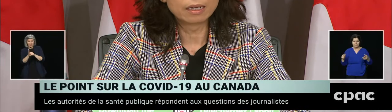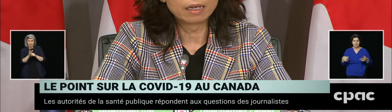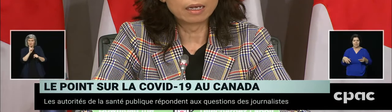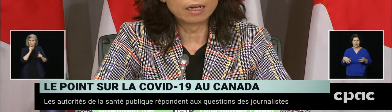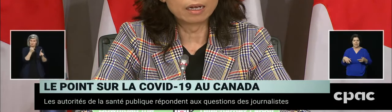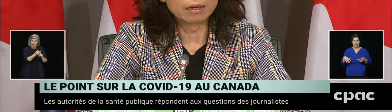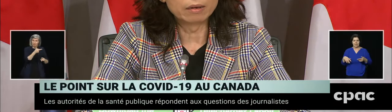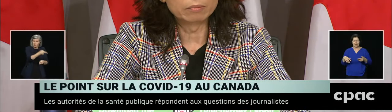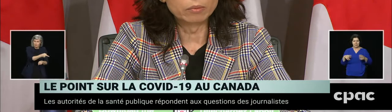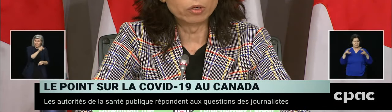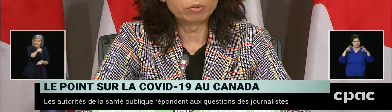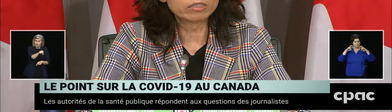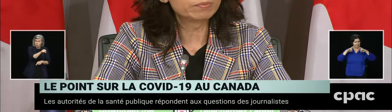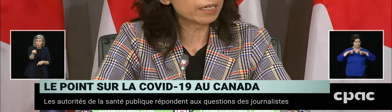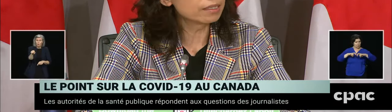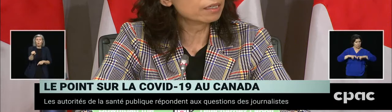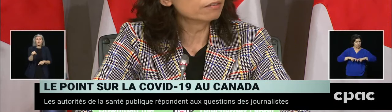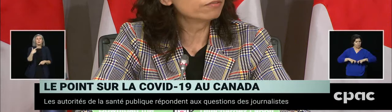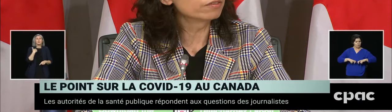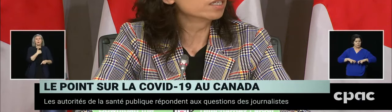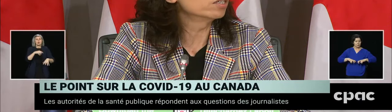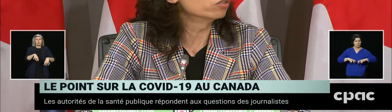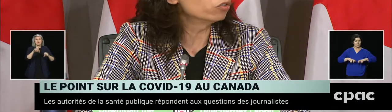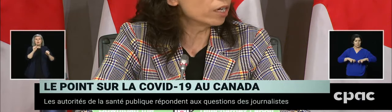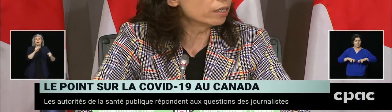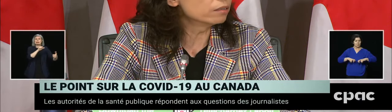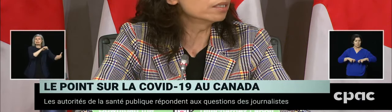STUDY ITSELF, WHAT IT'S